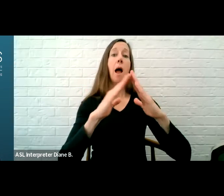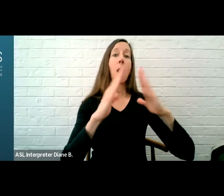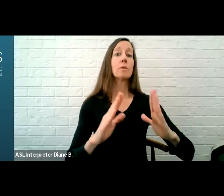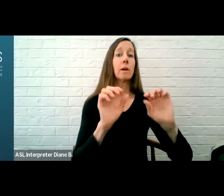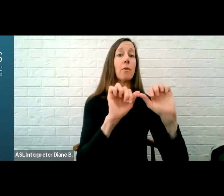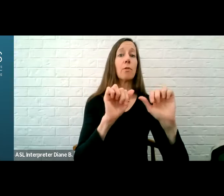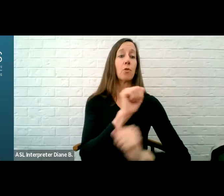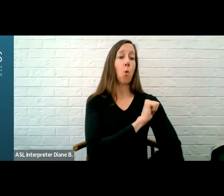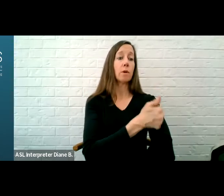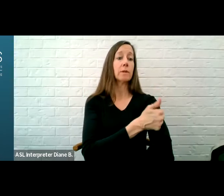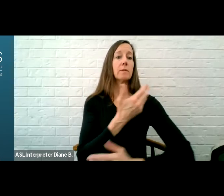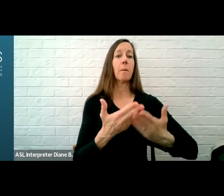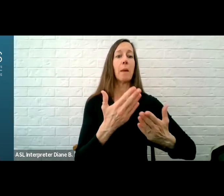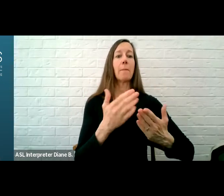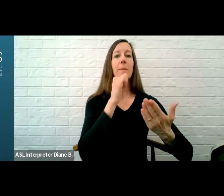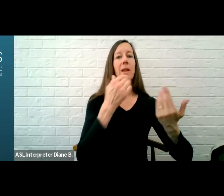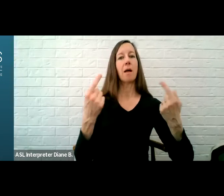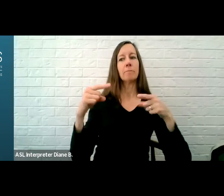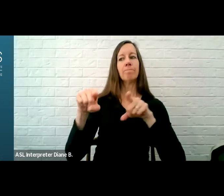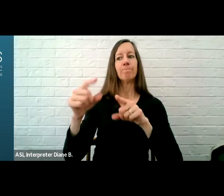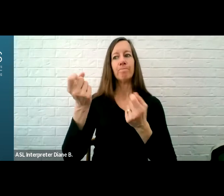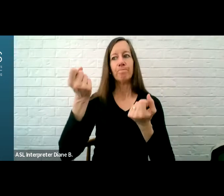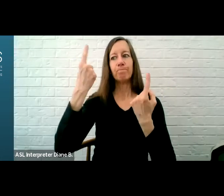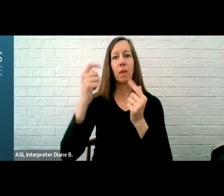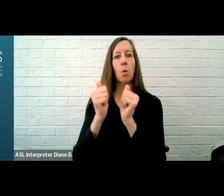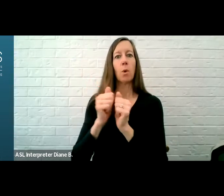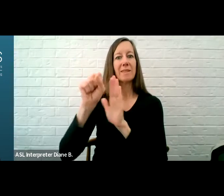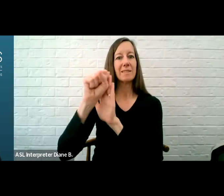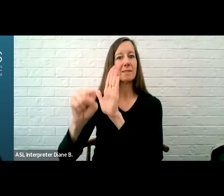the State wants to go in terms of ensuring that individuals have meaningful choice of integrated